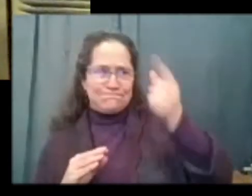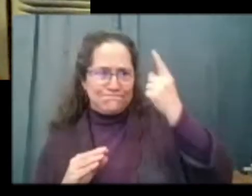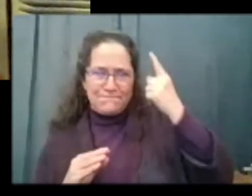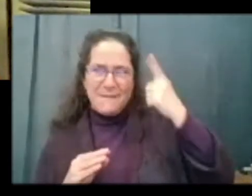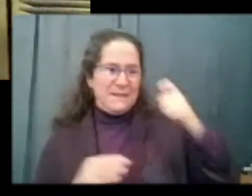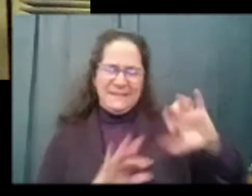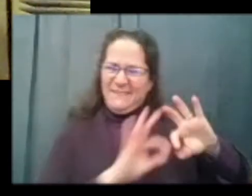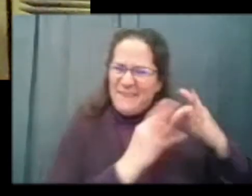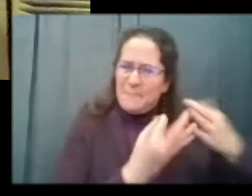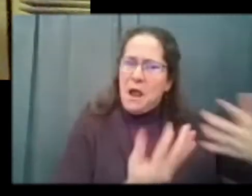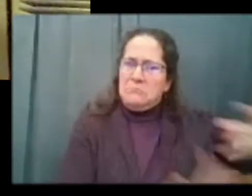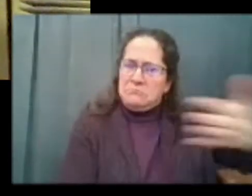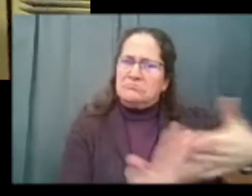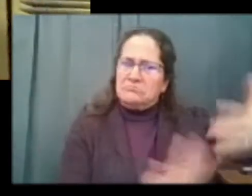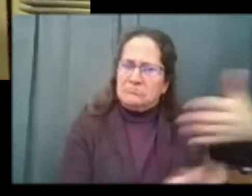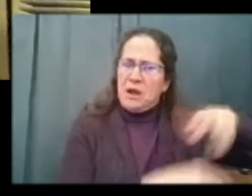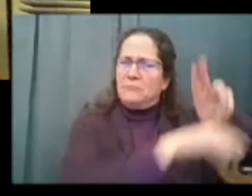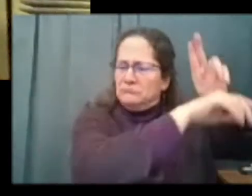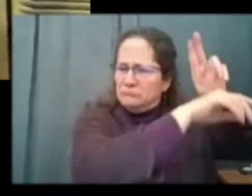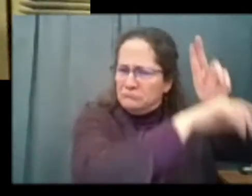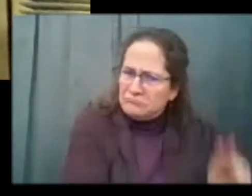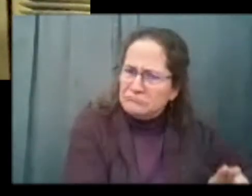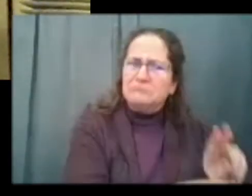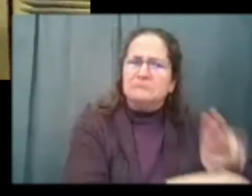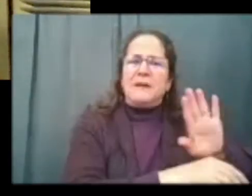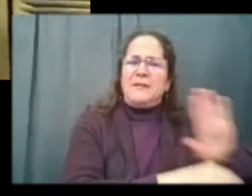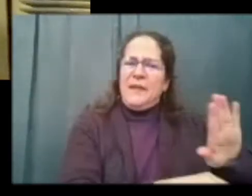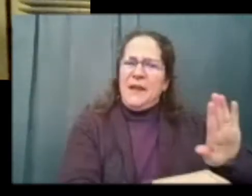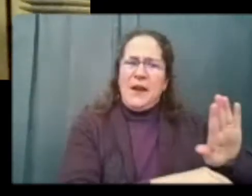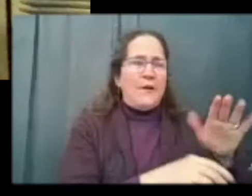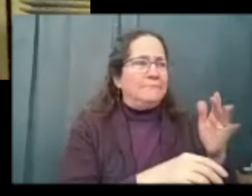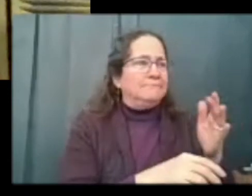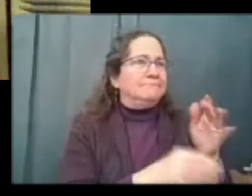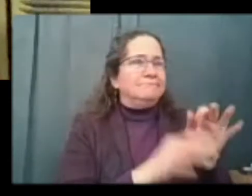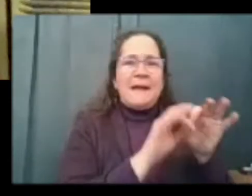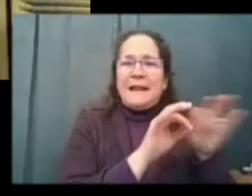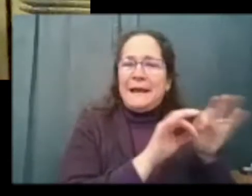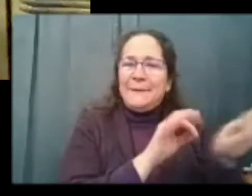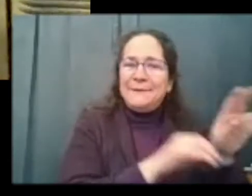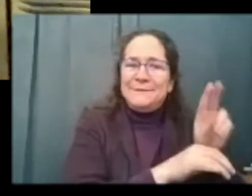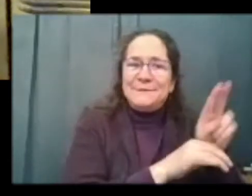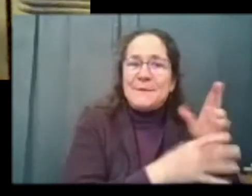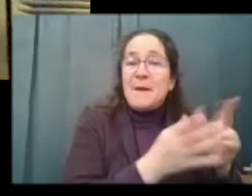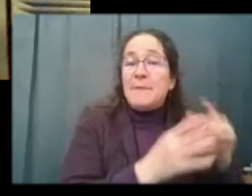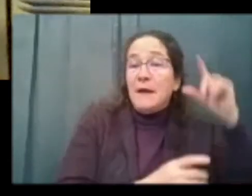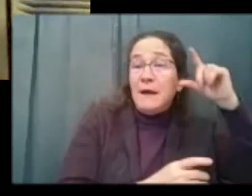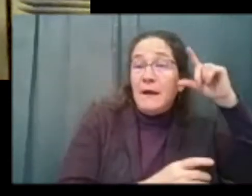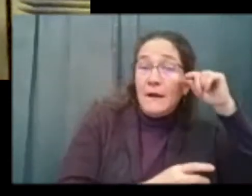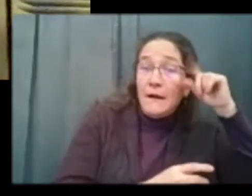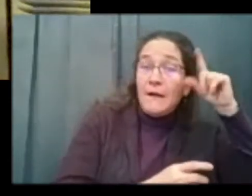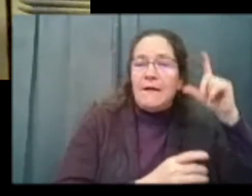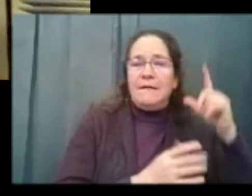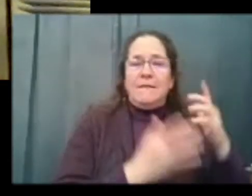they become accustomed to tiny elements in language, maybe a blinker a head positioning